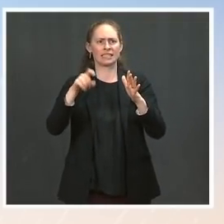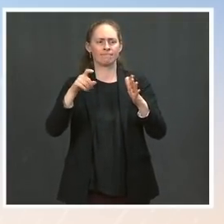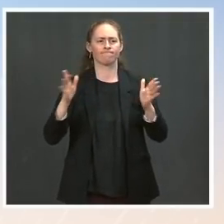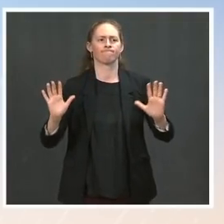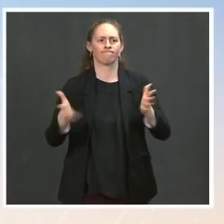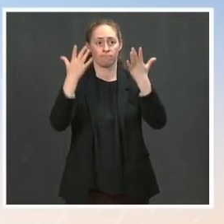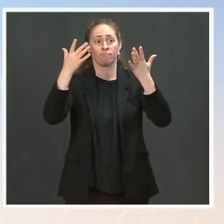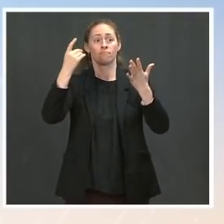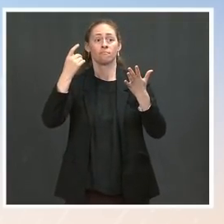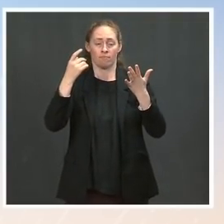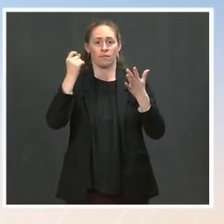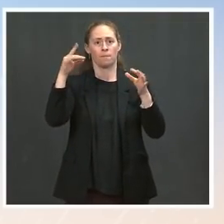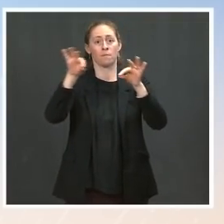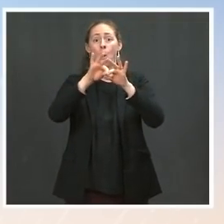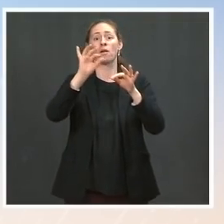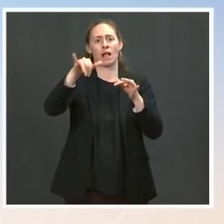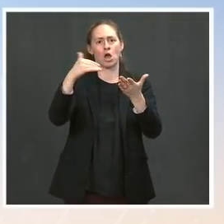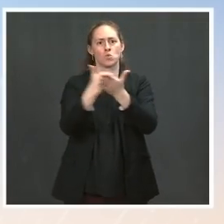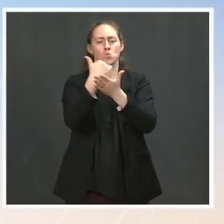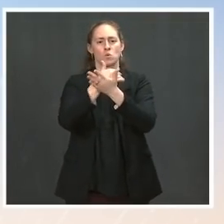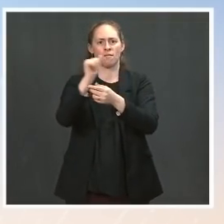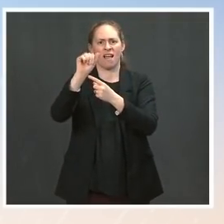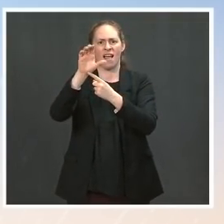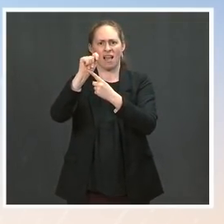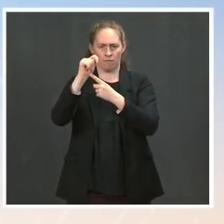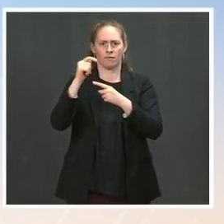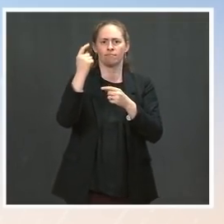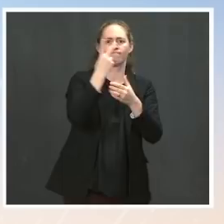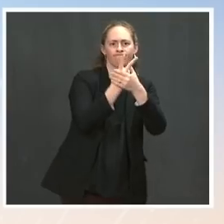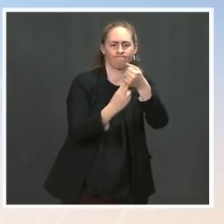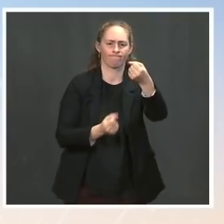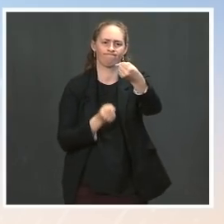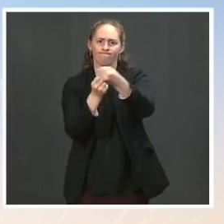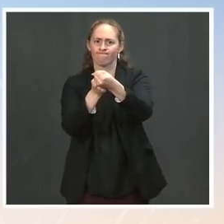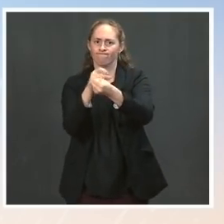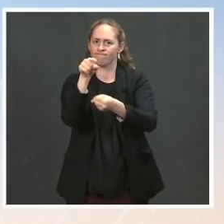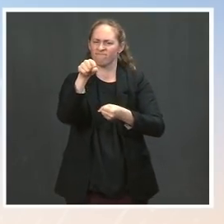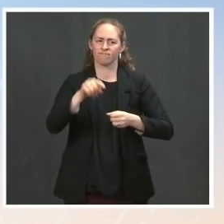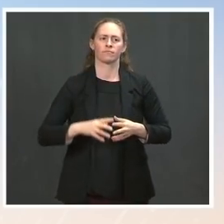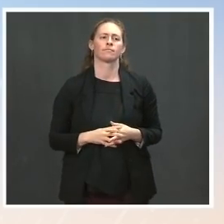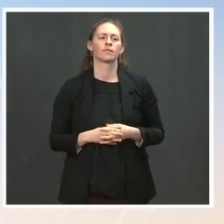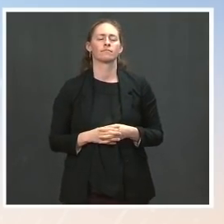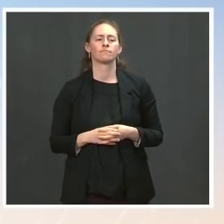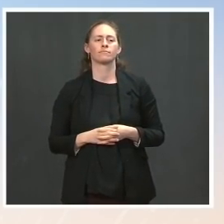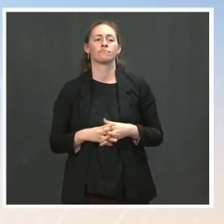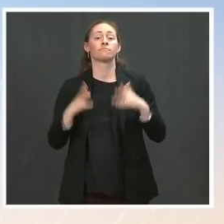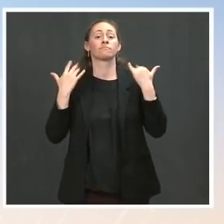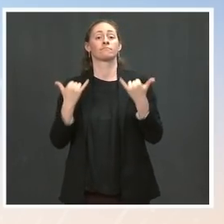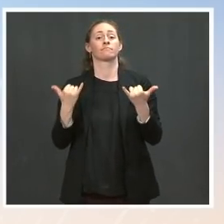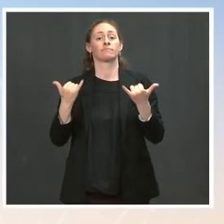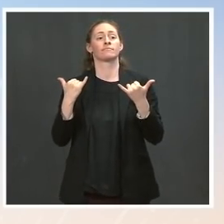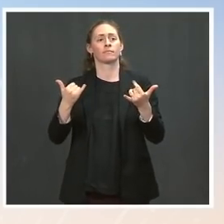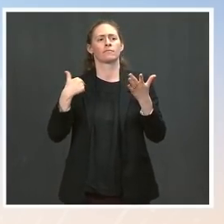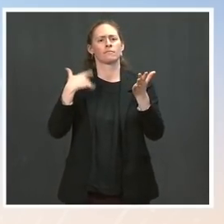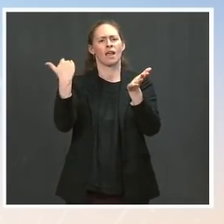There's also bipartisan proposals, I should say, like an investment of $50 billion in the National Science Foundation, which would create a techno- -- technology directorate